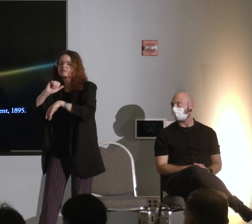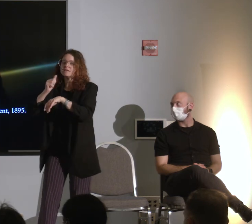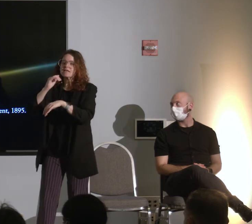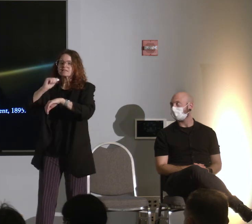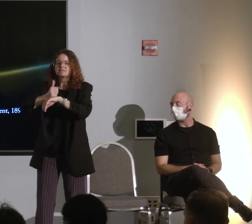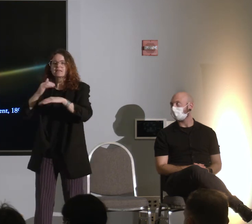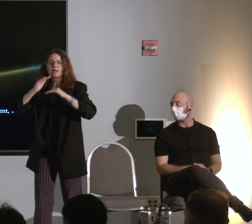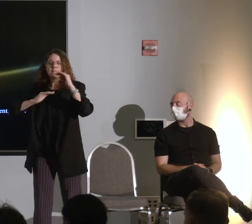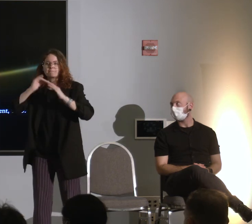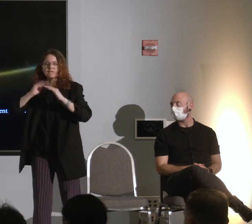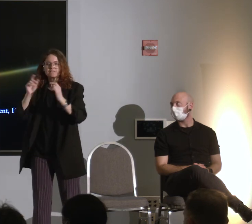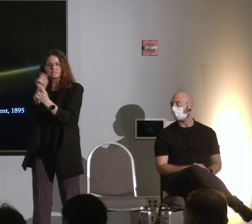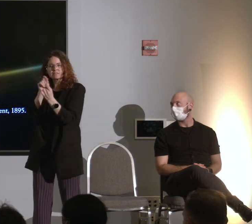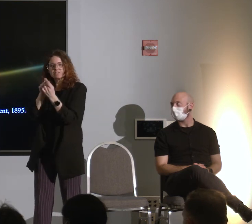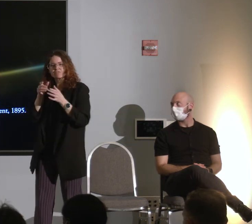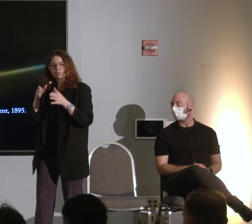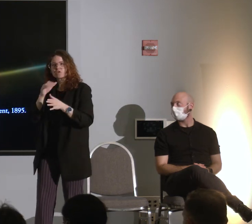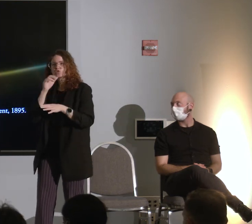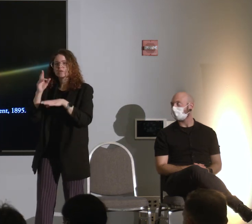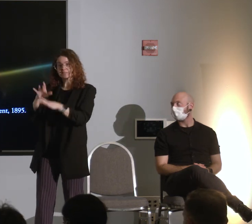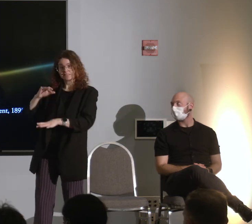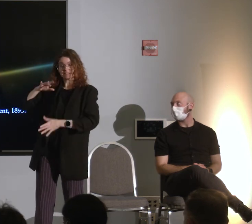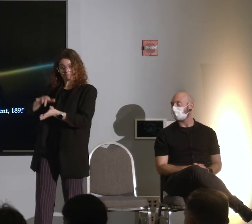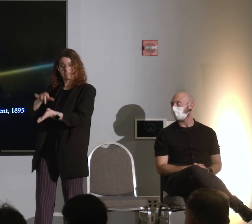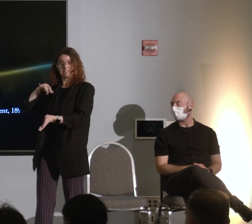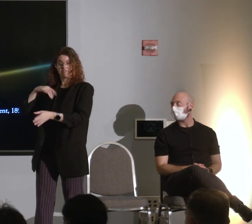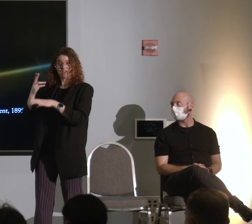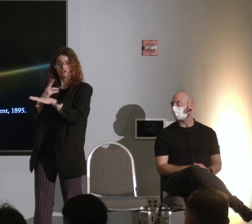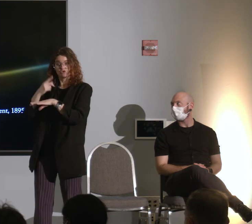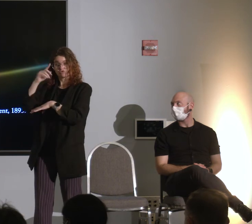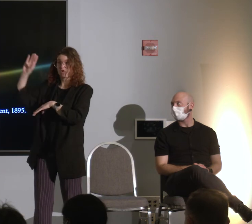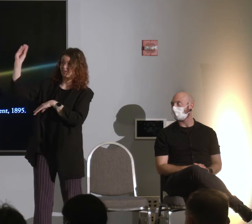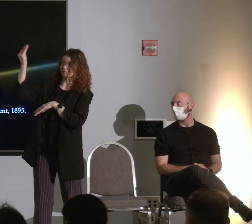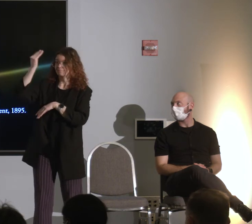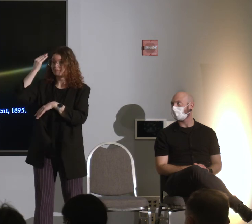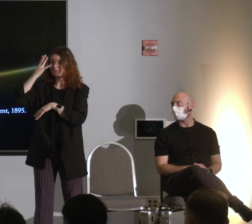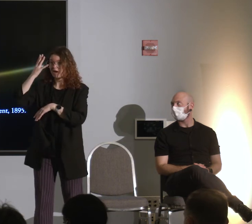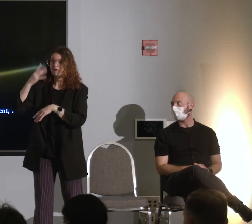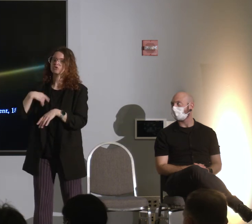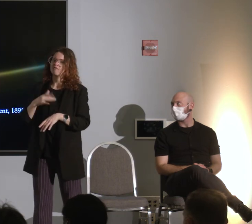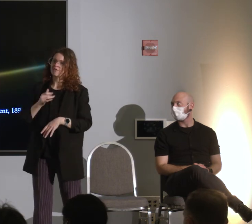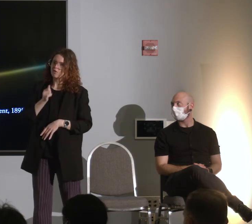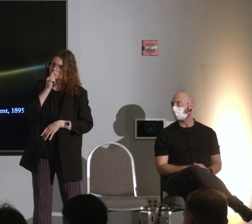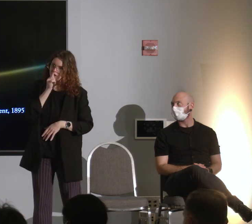advantage not only the solar effect, but you established a sense of privacy for this case, people who